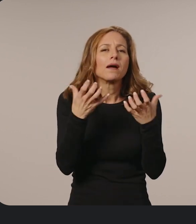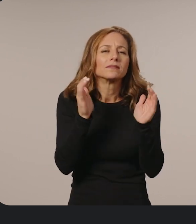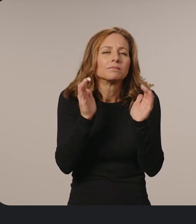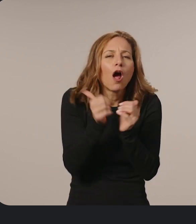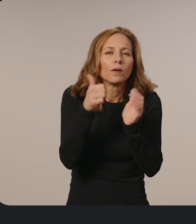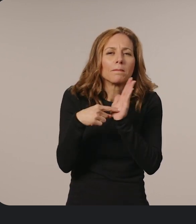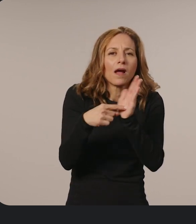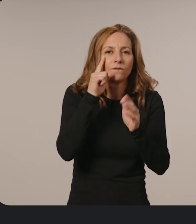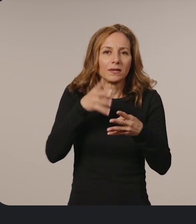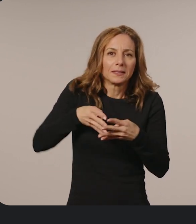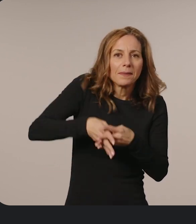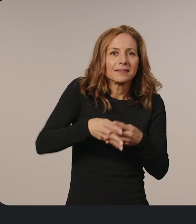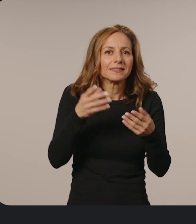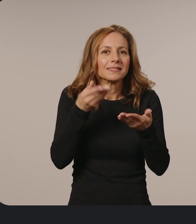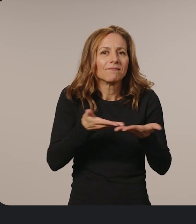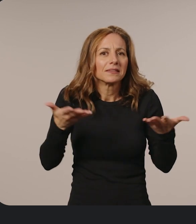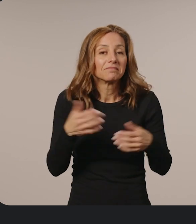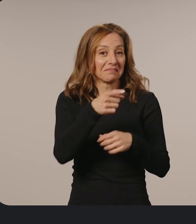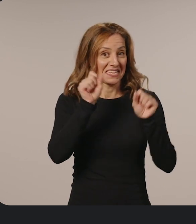But what if you want a smaller model for an embedded device?